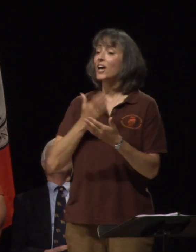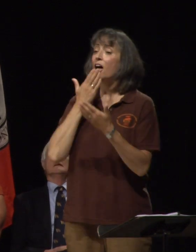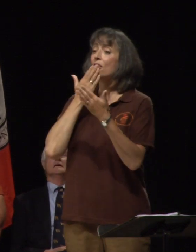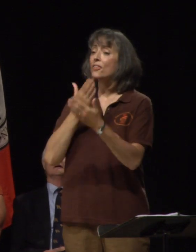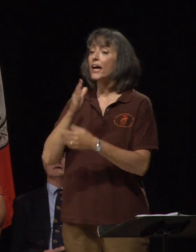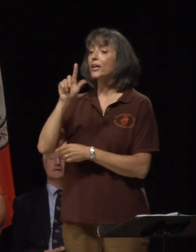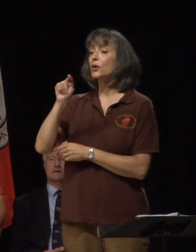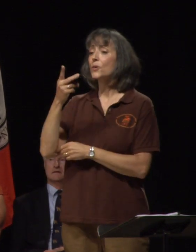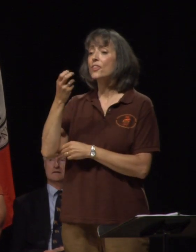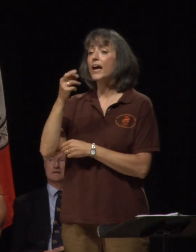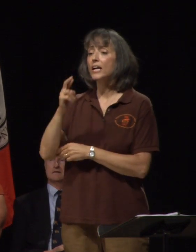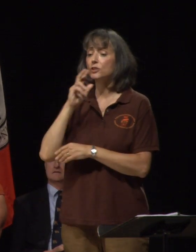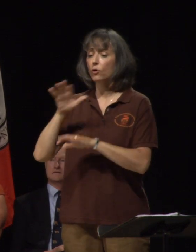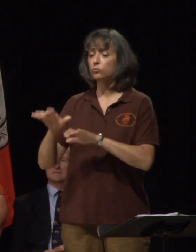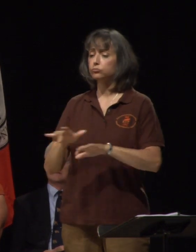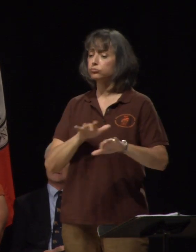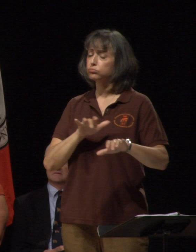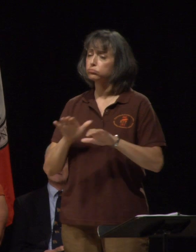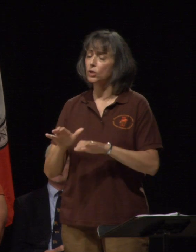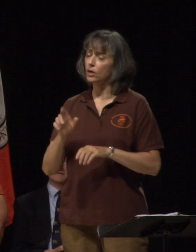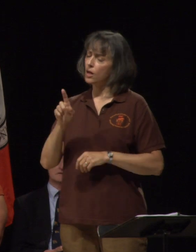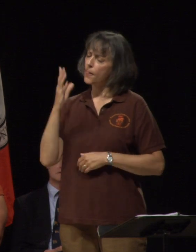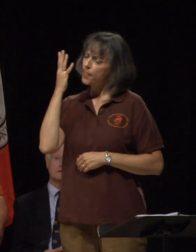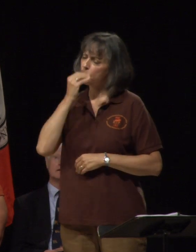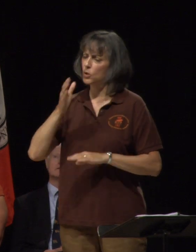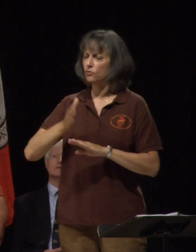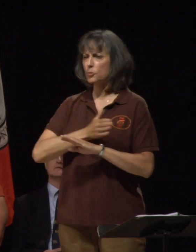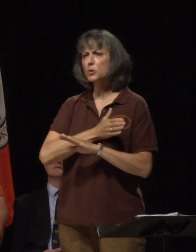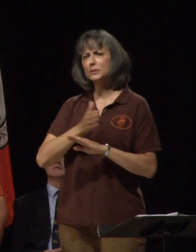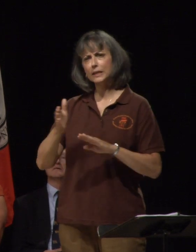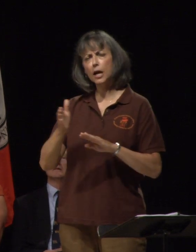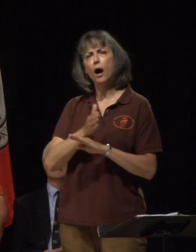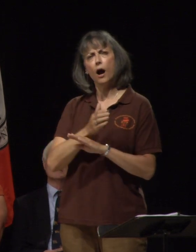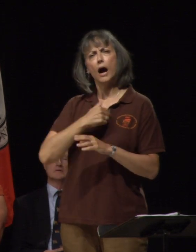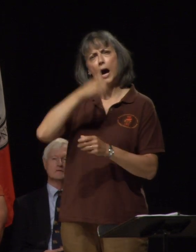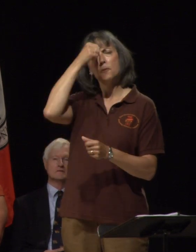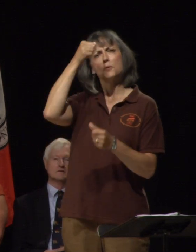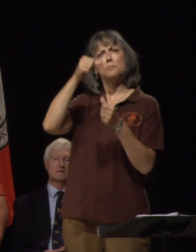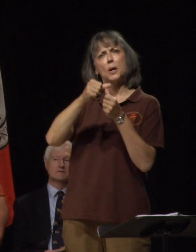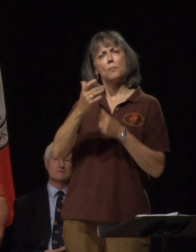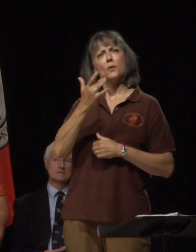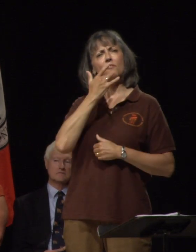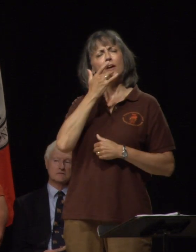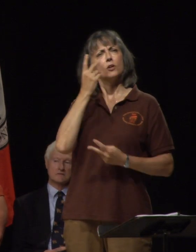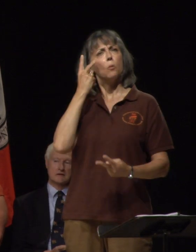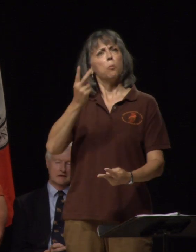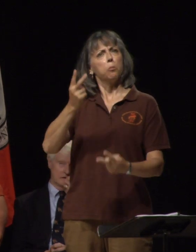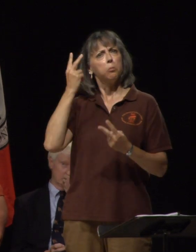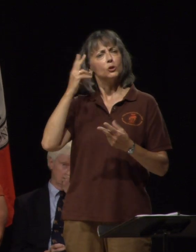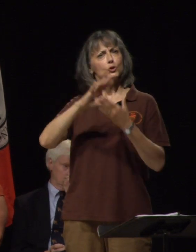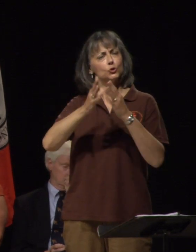THATCHER, YOUR PRESENCE HERE AND THE BEAUTIFUL MUSIC YOU PLAYED CERTAINLY REMINDS ME OF ONE OF MY FAVORITE CHILDHOOD FABLES